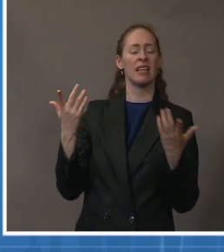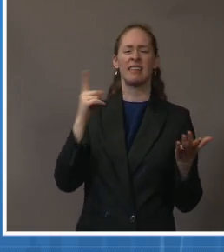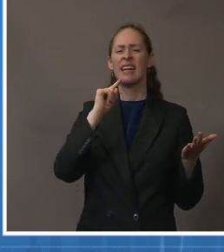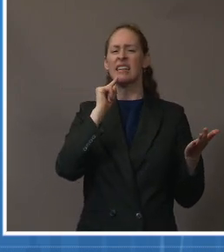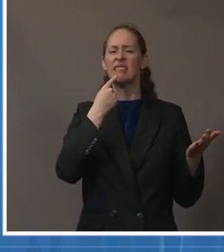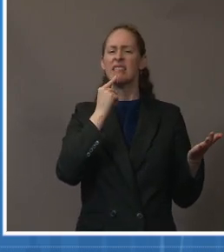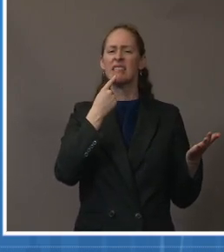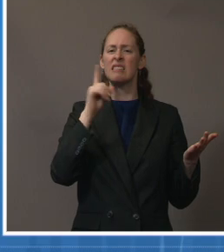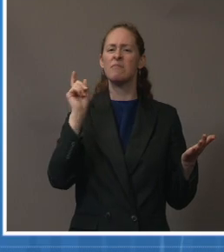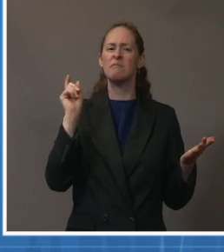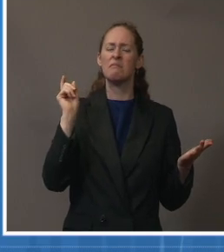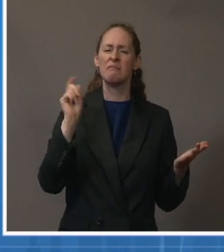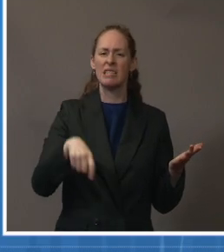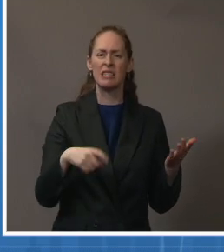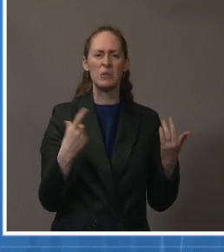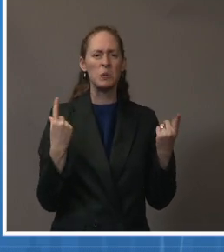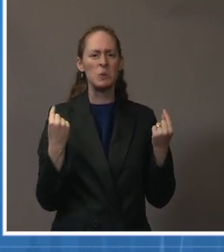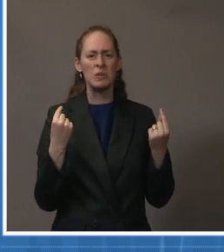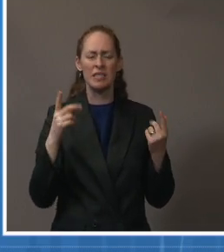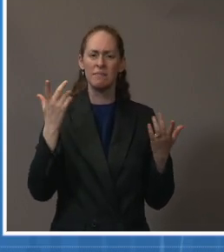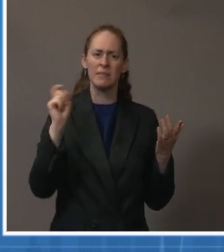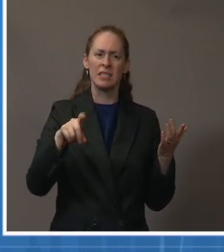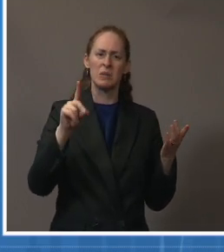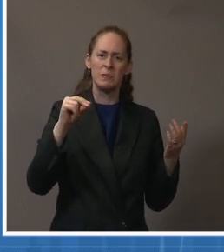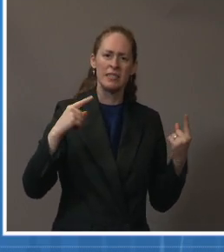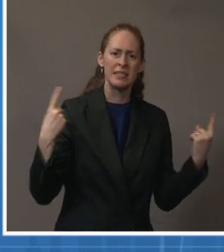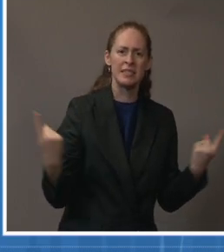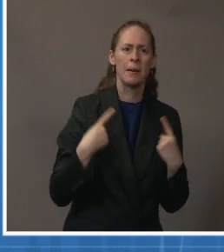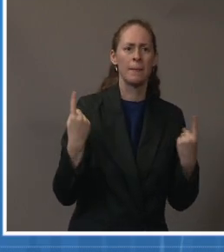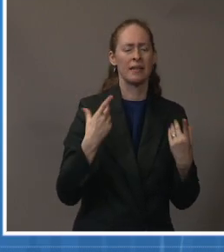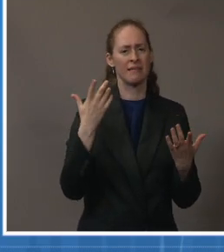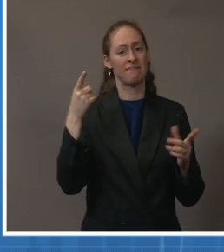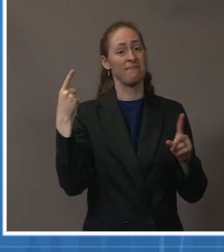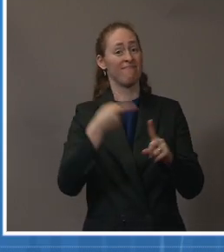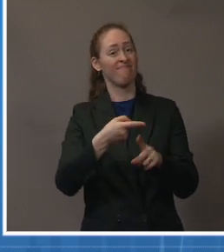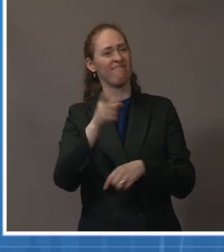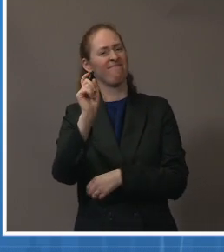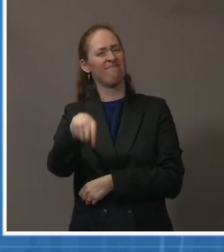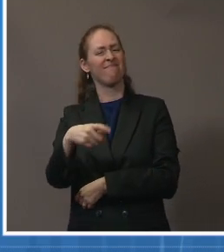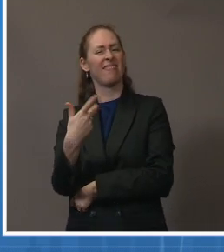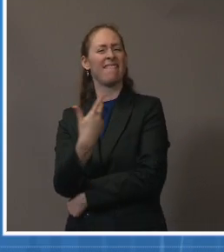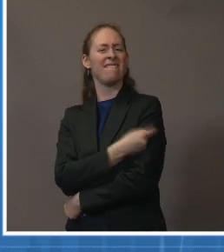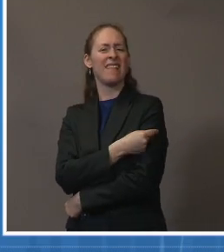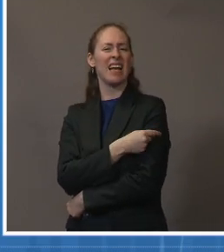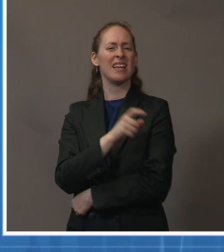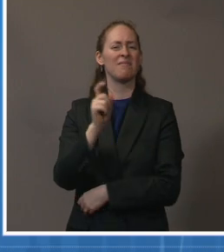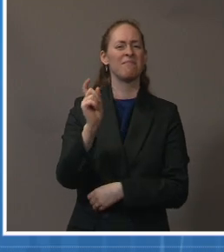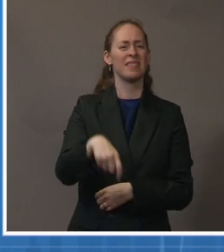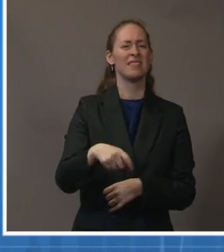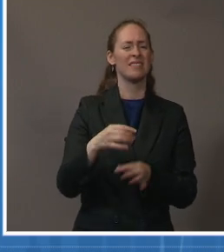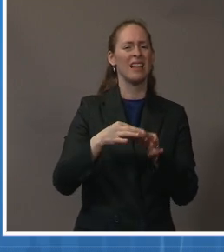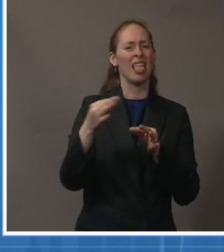to get our adolescents and young adults vaccinated. Last month, FDA authorized and CDC